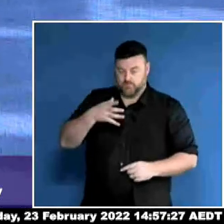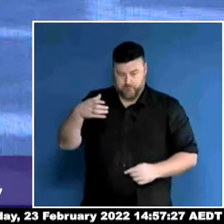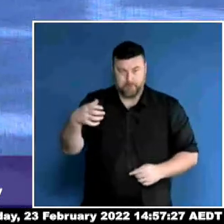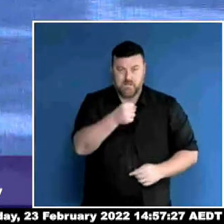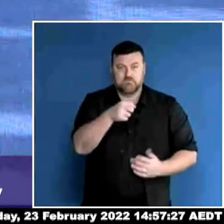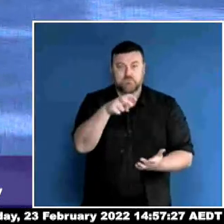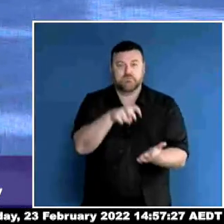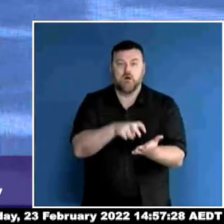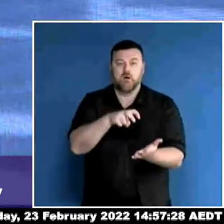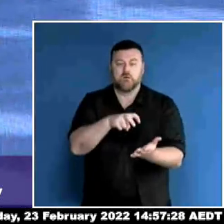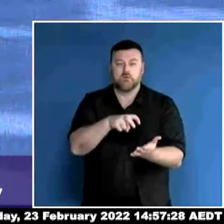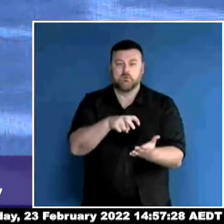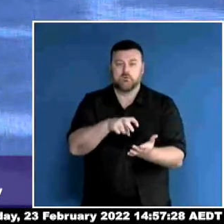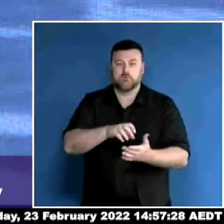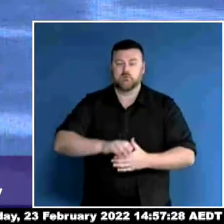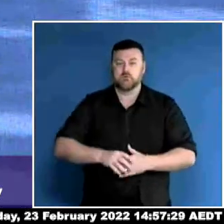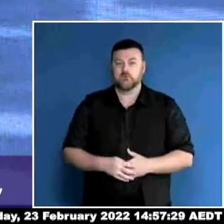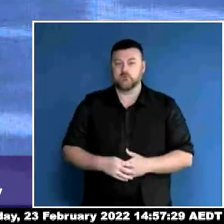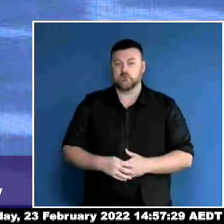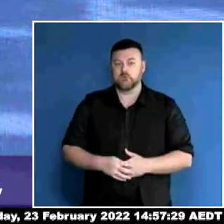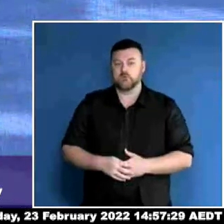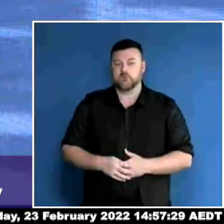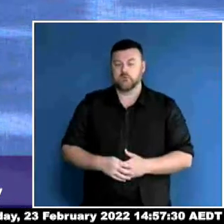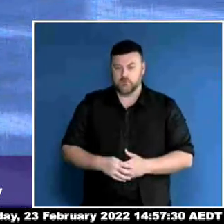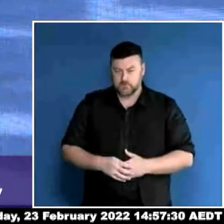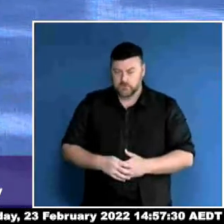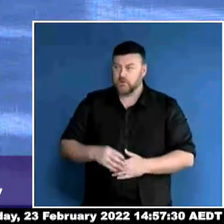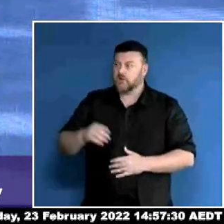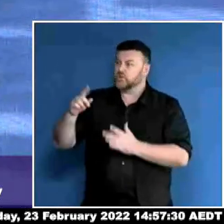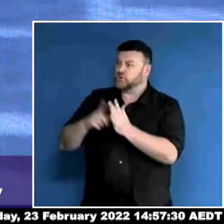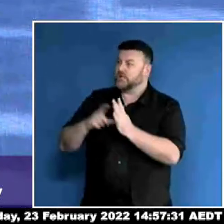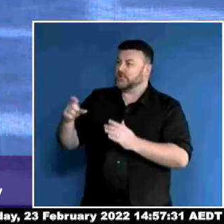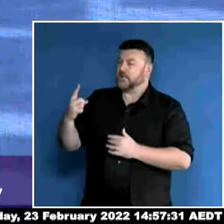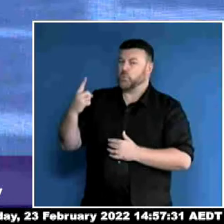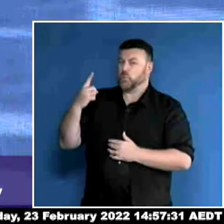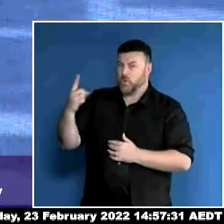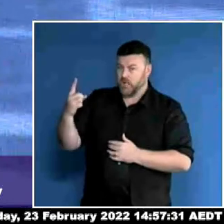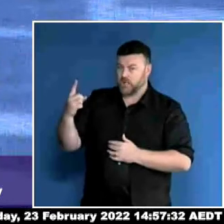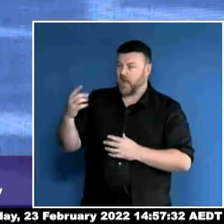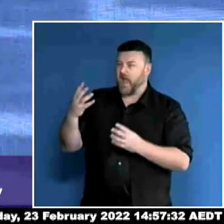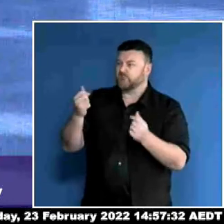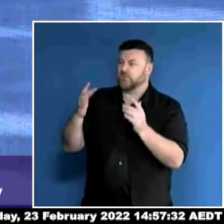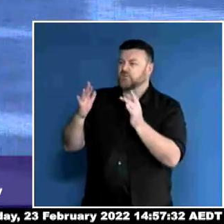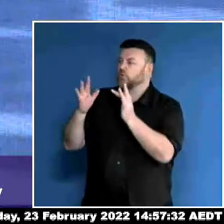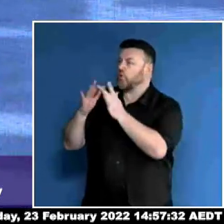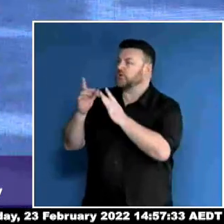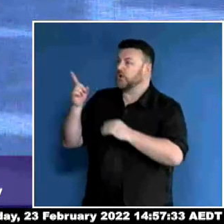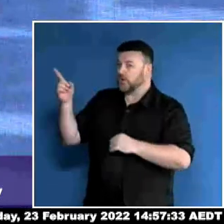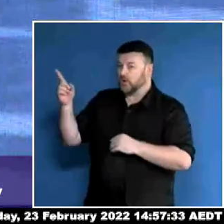There was contact with JC-1 and, after giving her a basic outline of your situation,